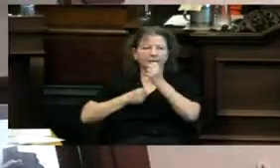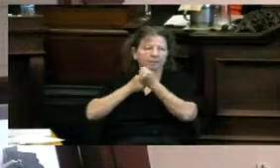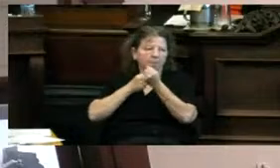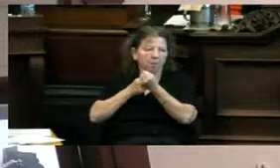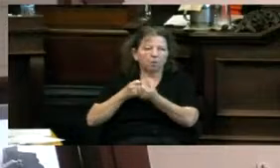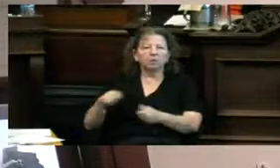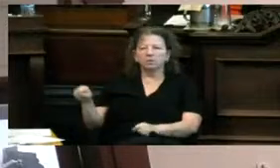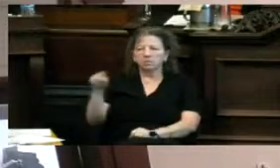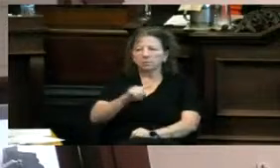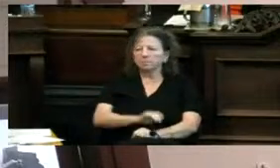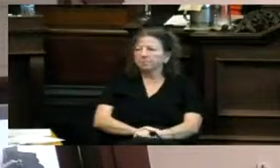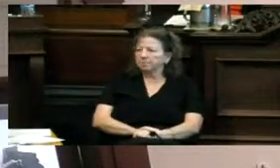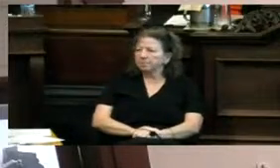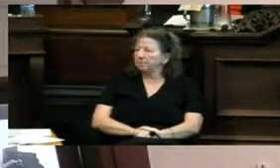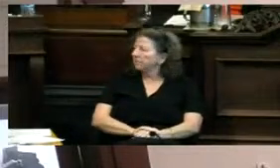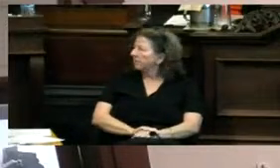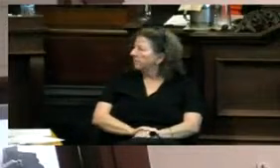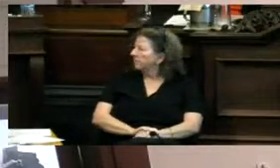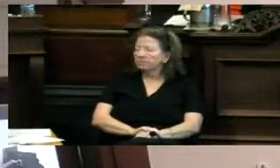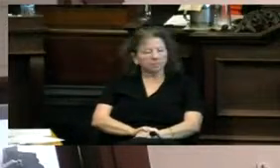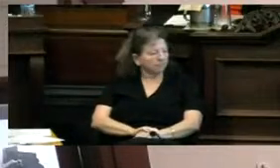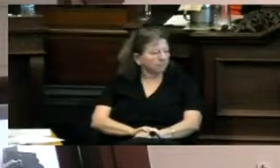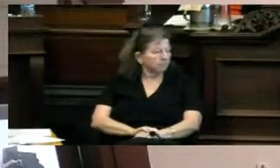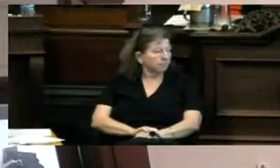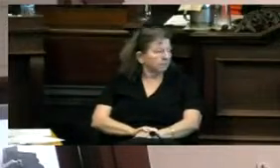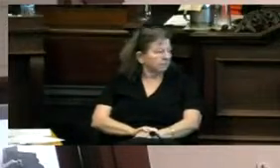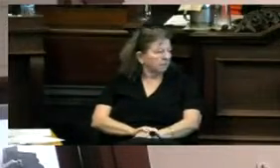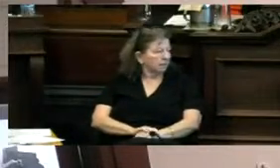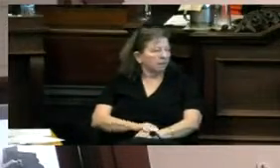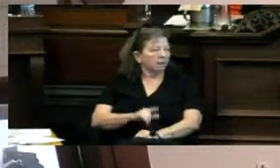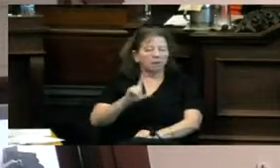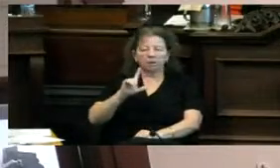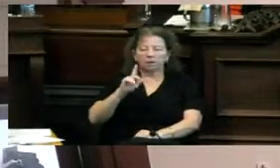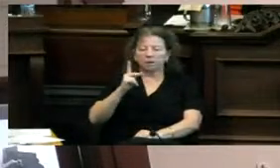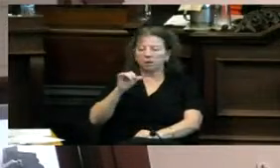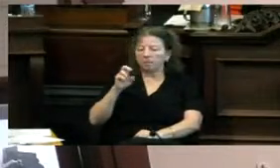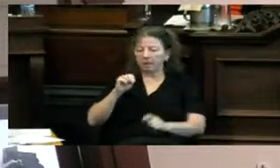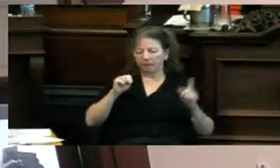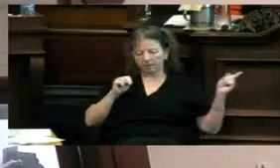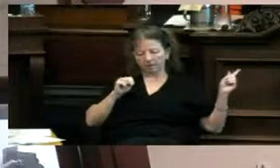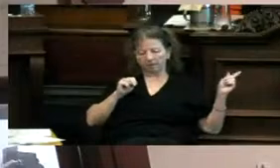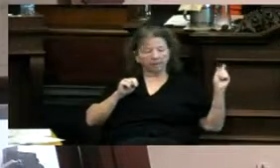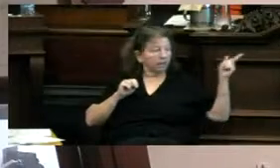we certainly want to commend Representative Morelli for his support of our community by